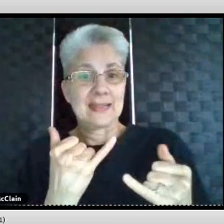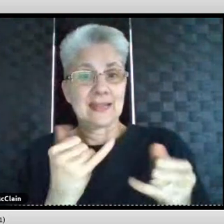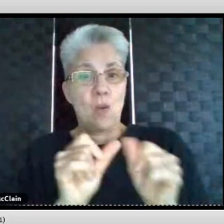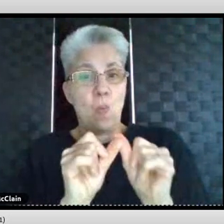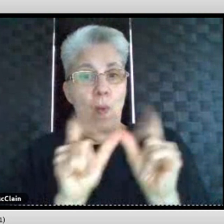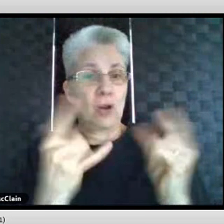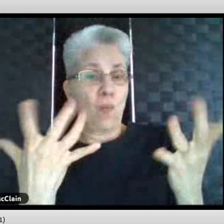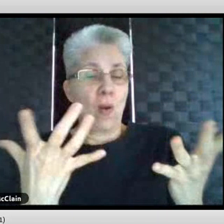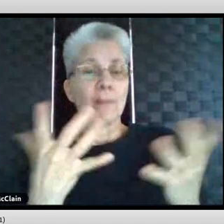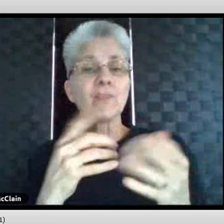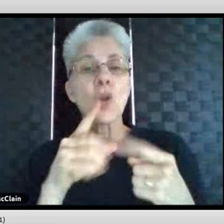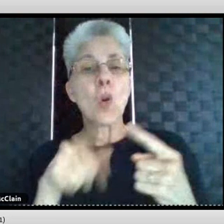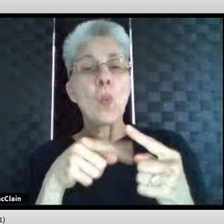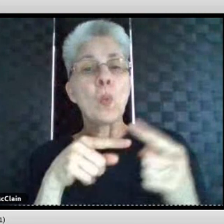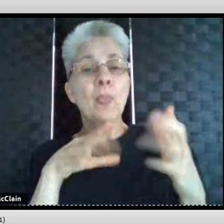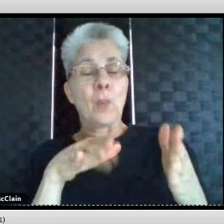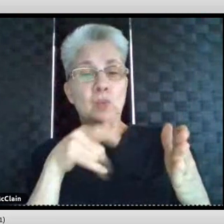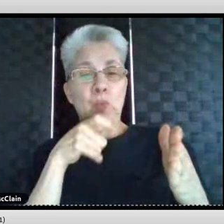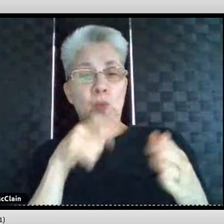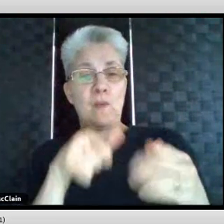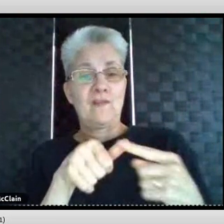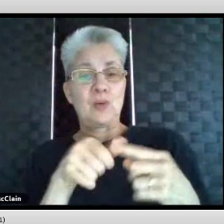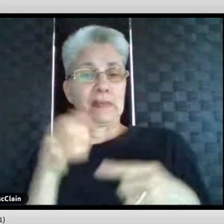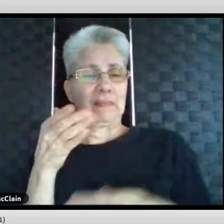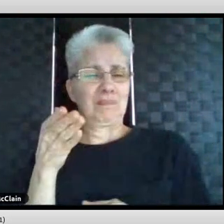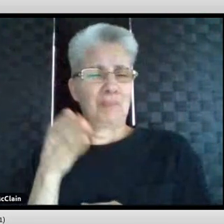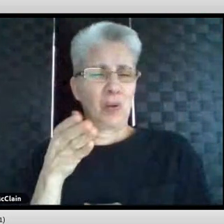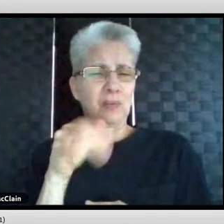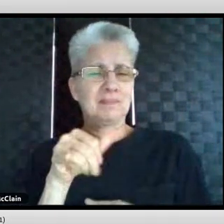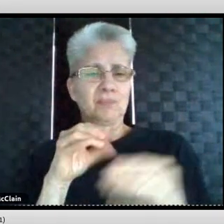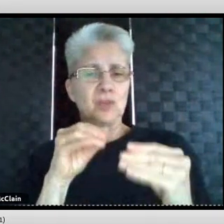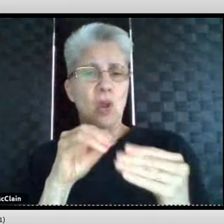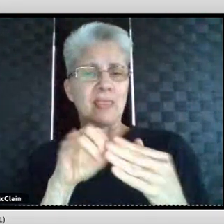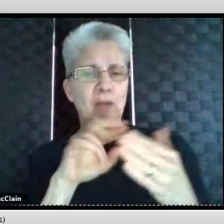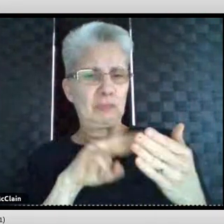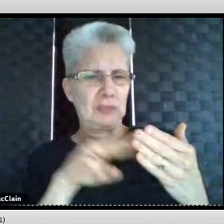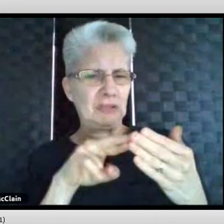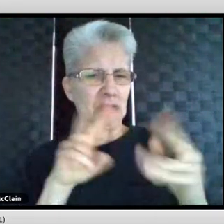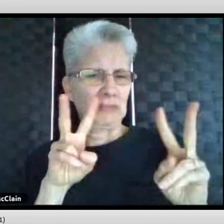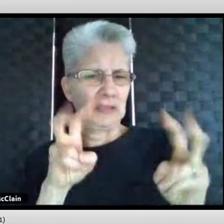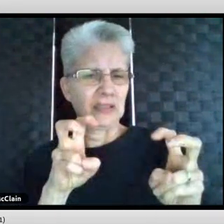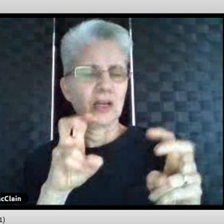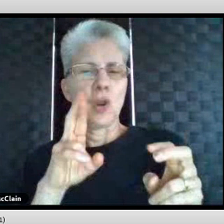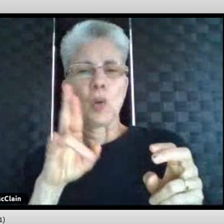is that when the person that first did this research, if you will, his name is Chris Anderson.